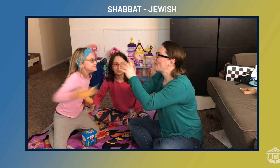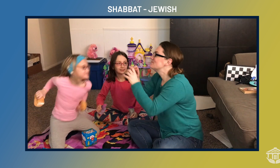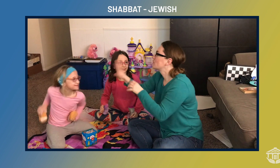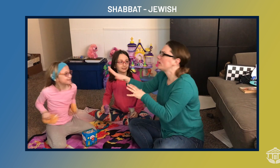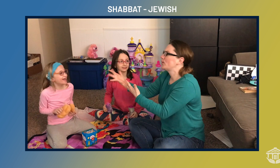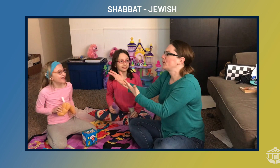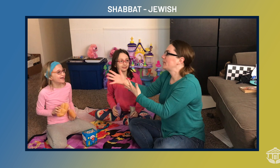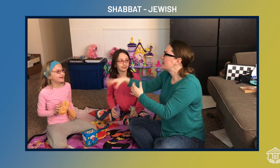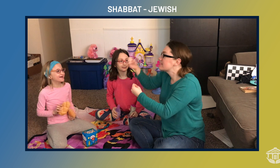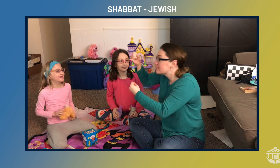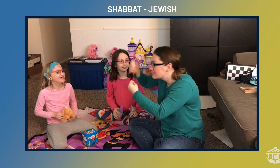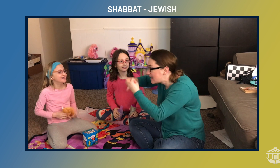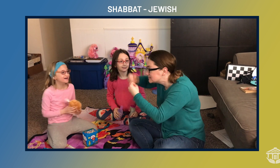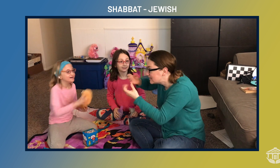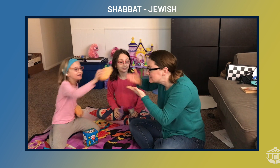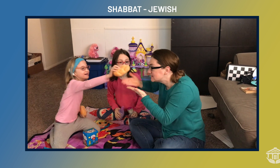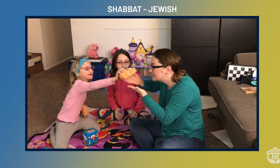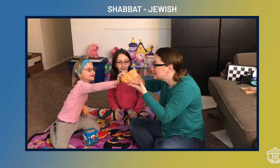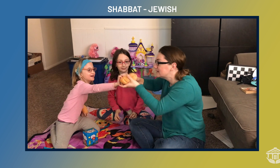Okay, now there is this one more thing.